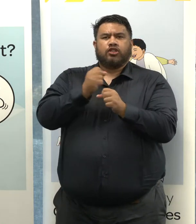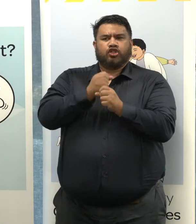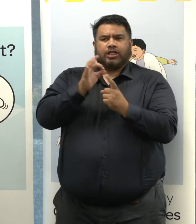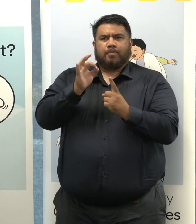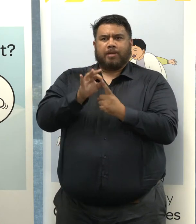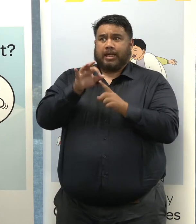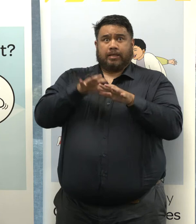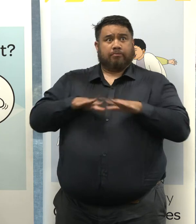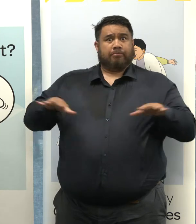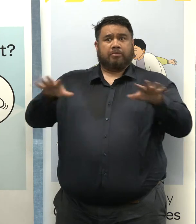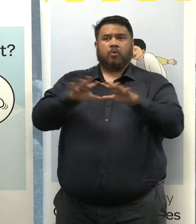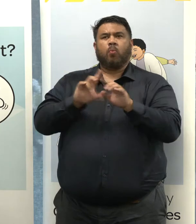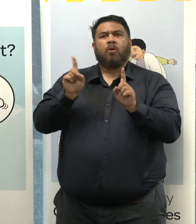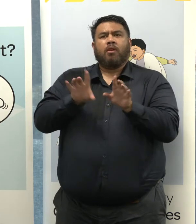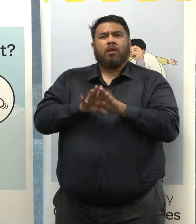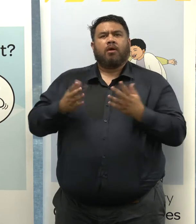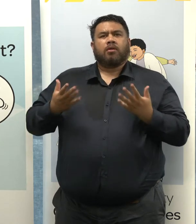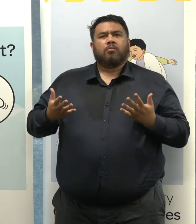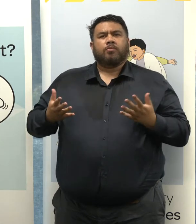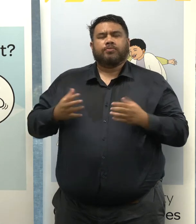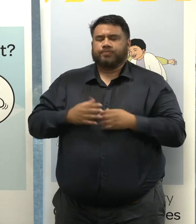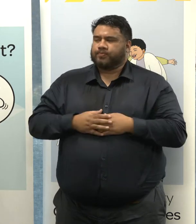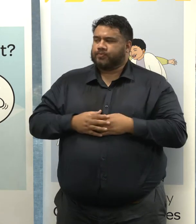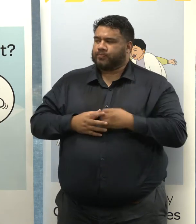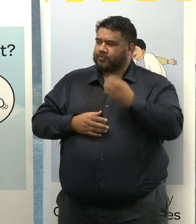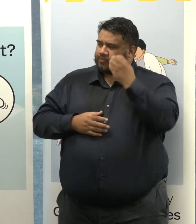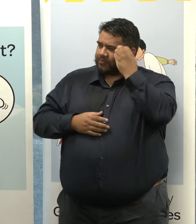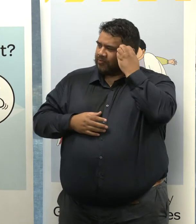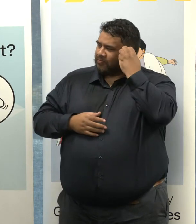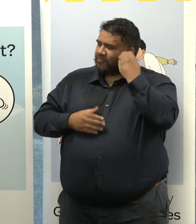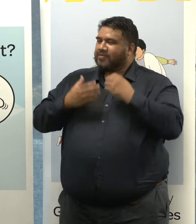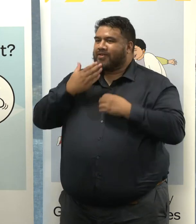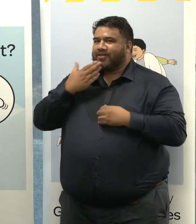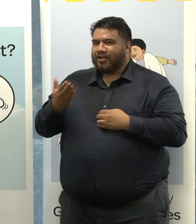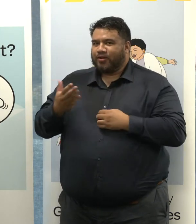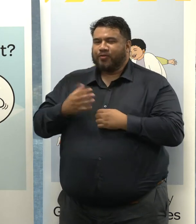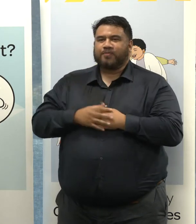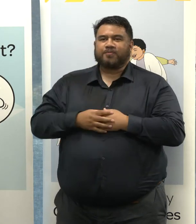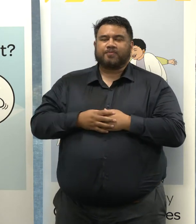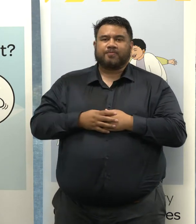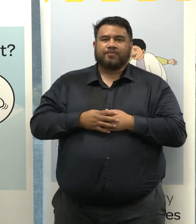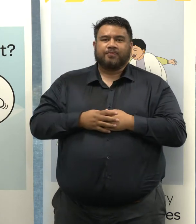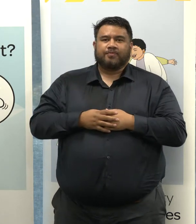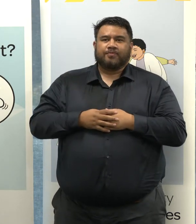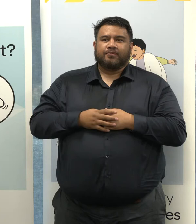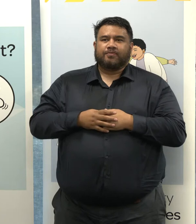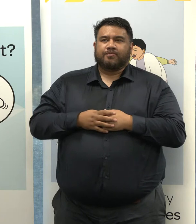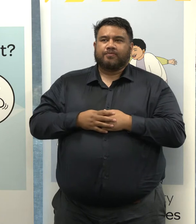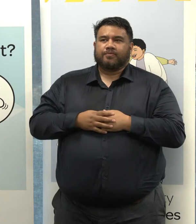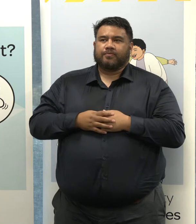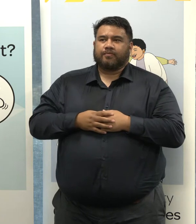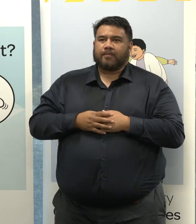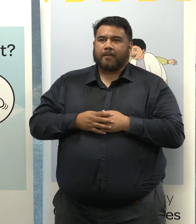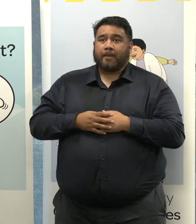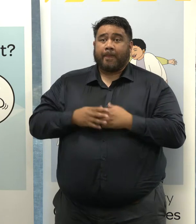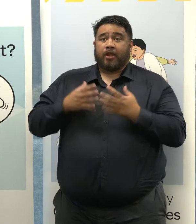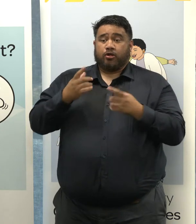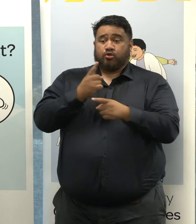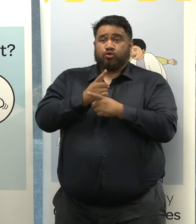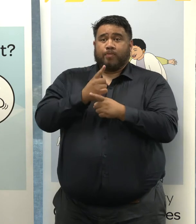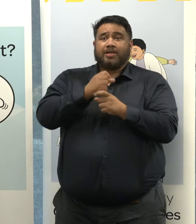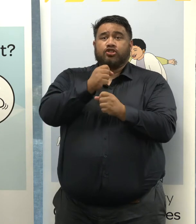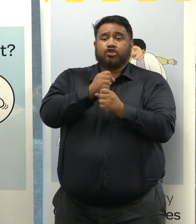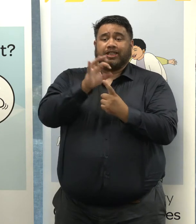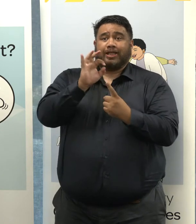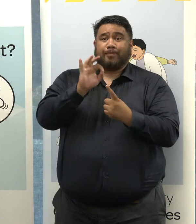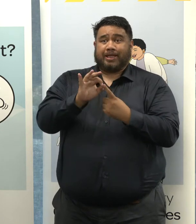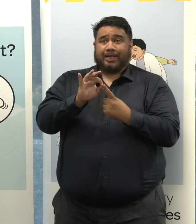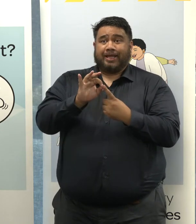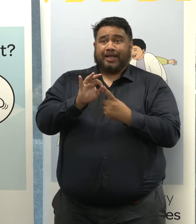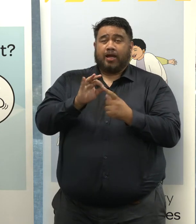over to Dr Murton to give us an